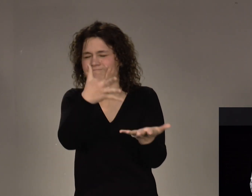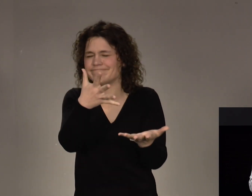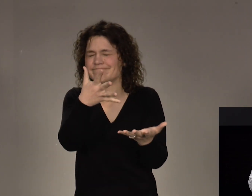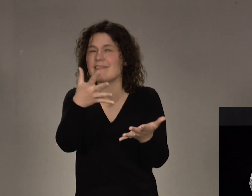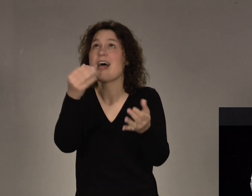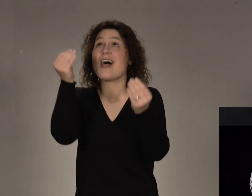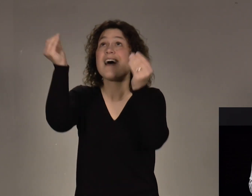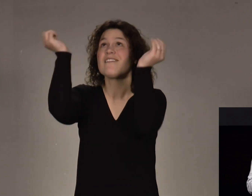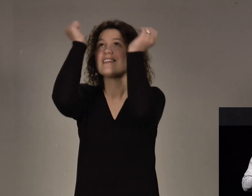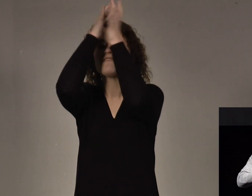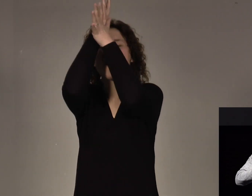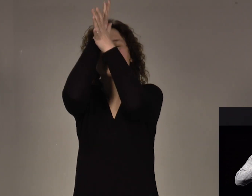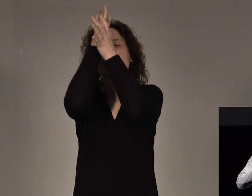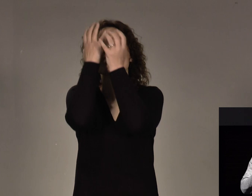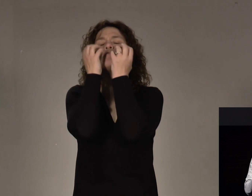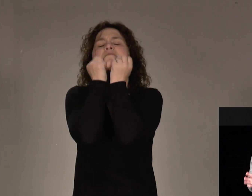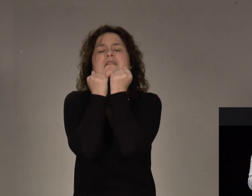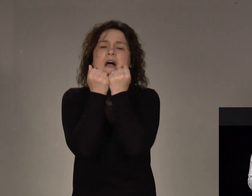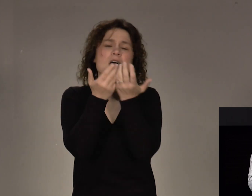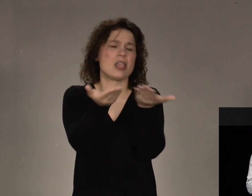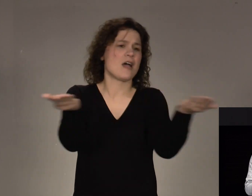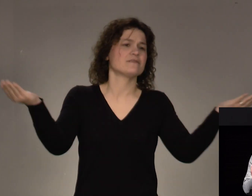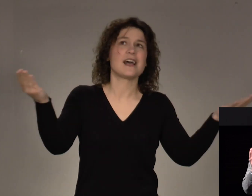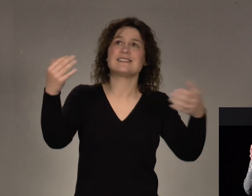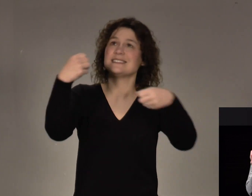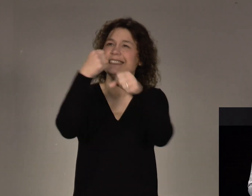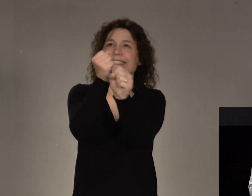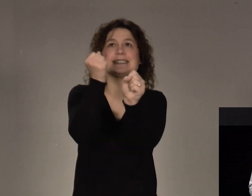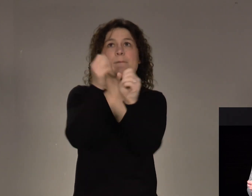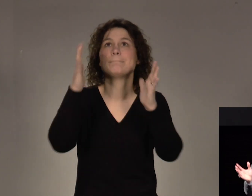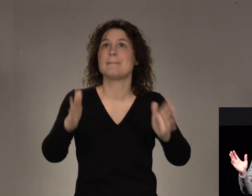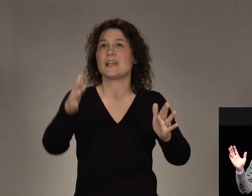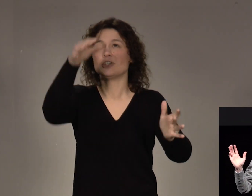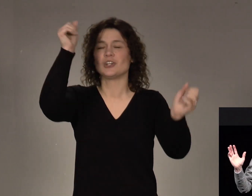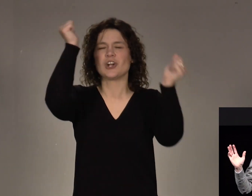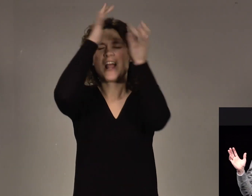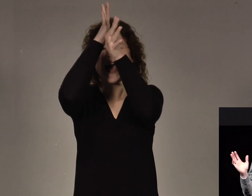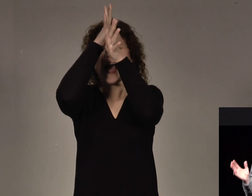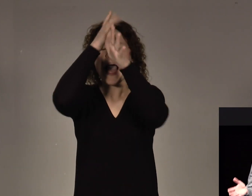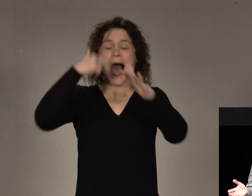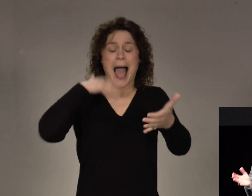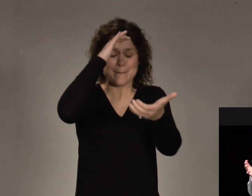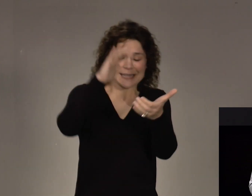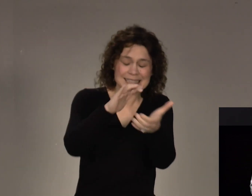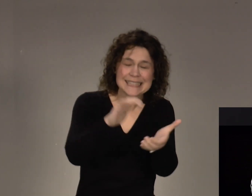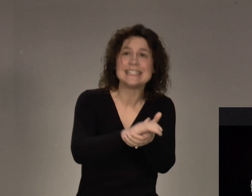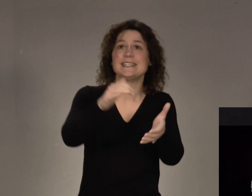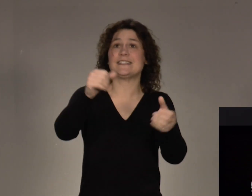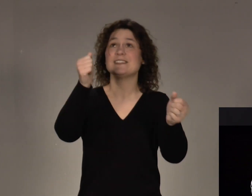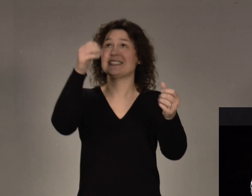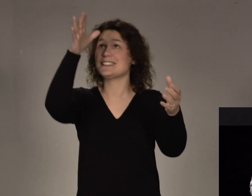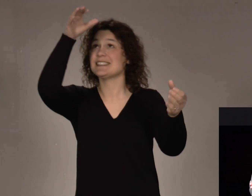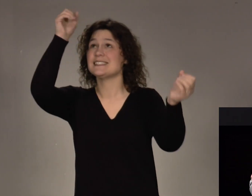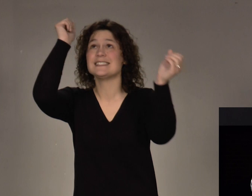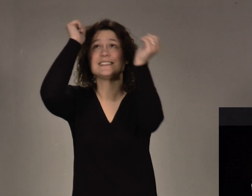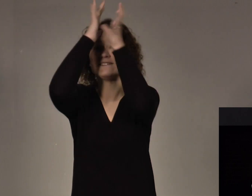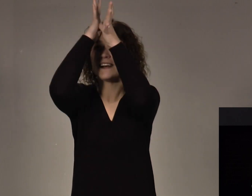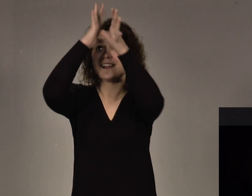Father who is the Creator God. "I believe in God the Father Almighty, Maker of